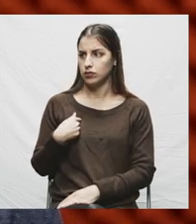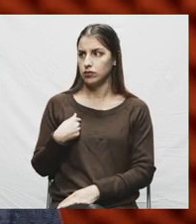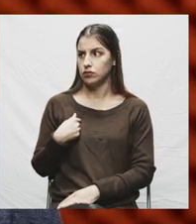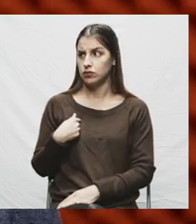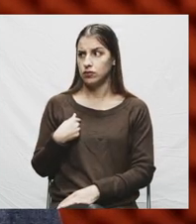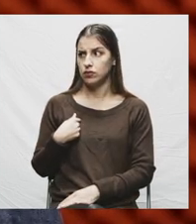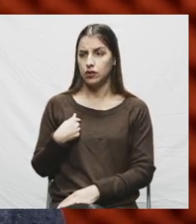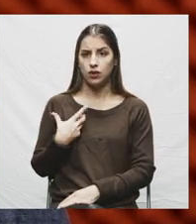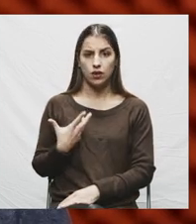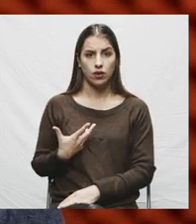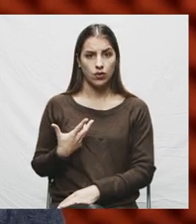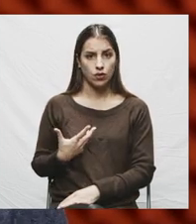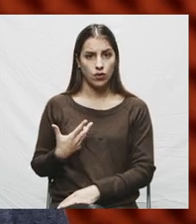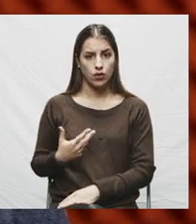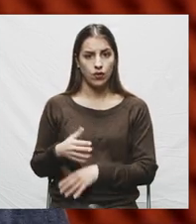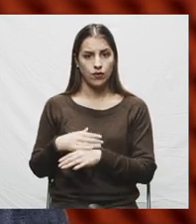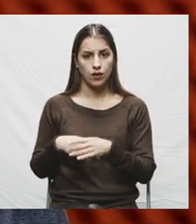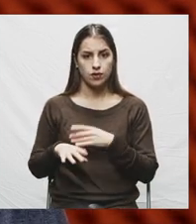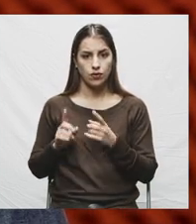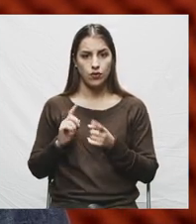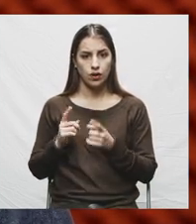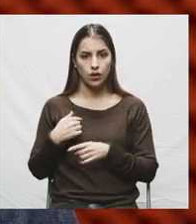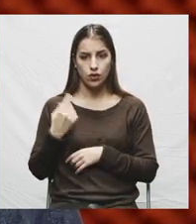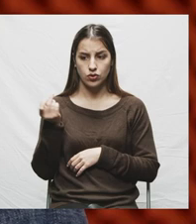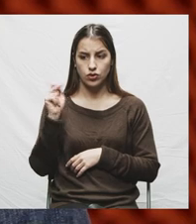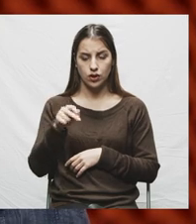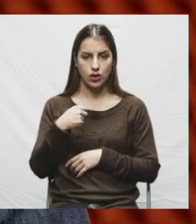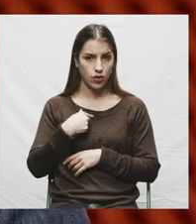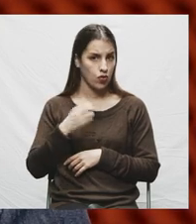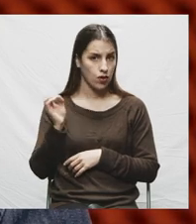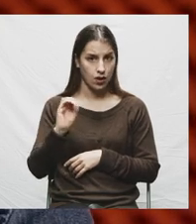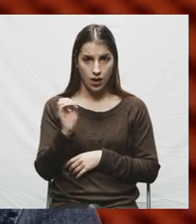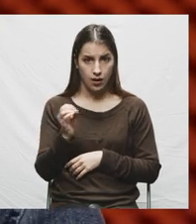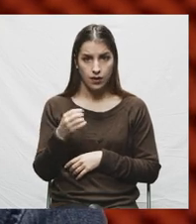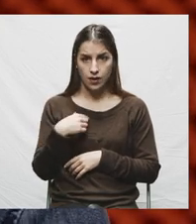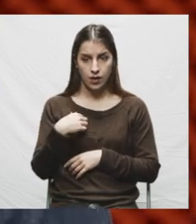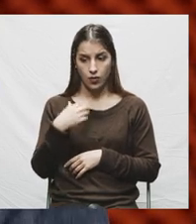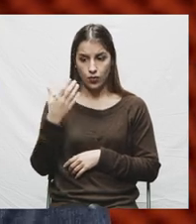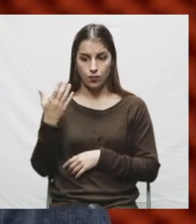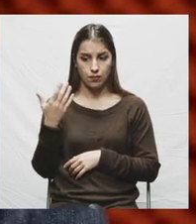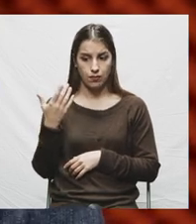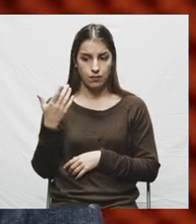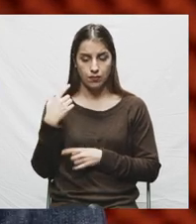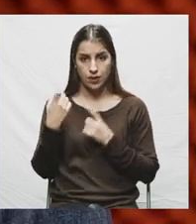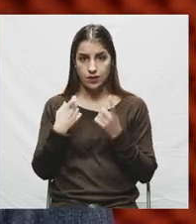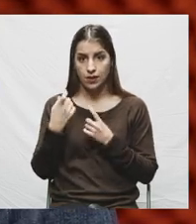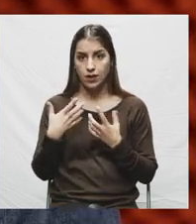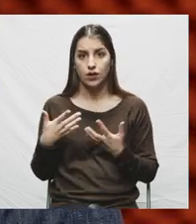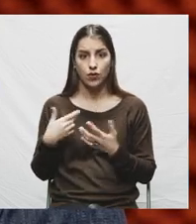I was totally shaken as you can imagine. I arrived and had nothing, I predicted having that as a bare minimum